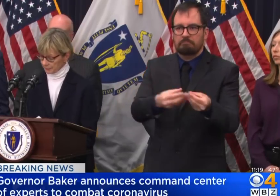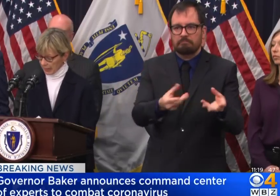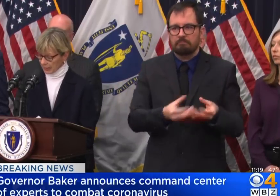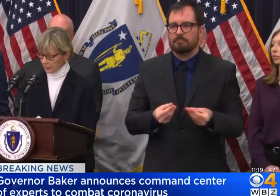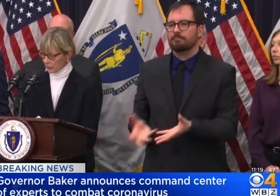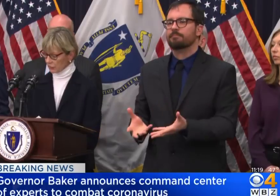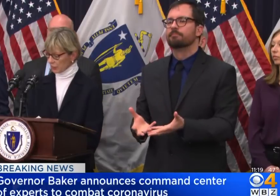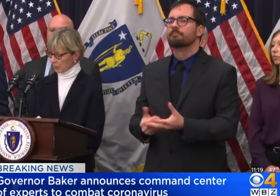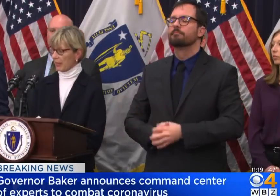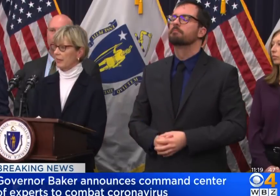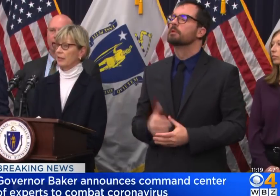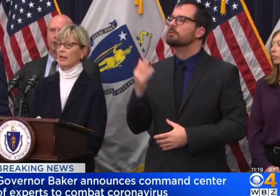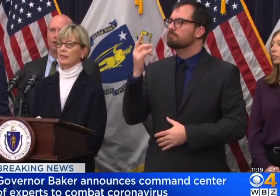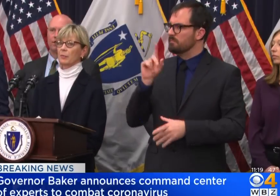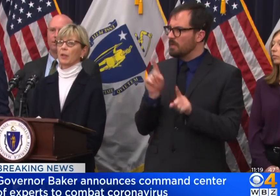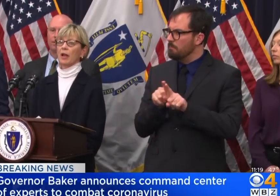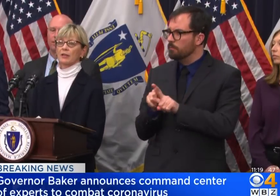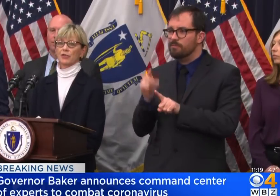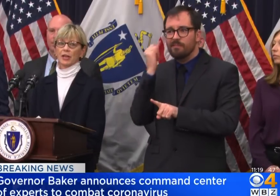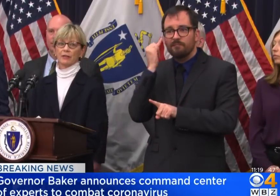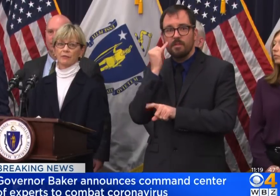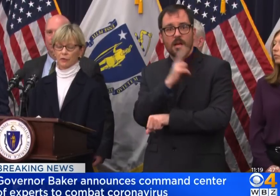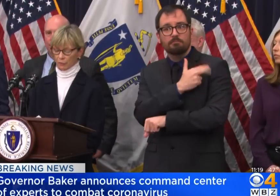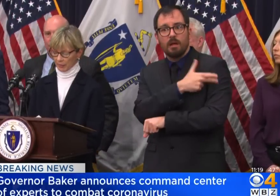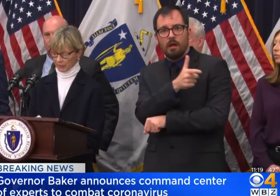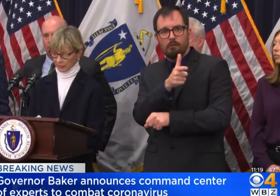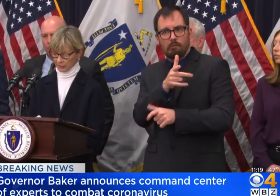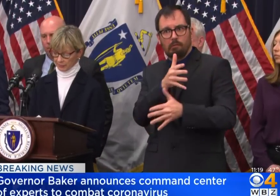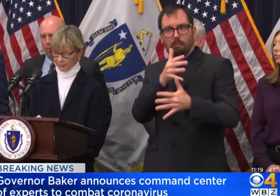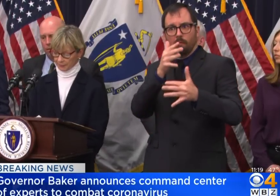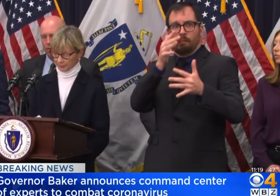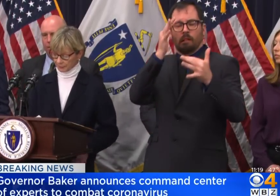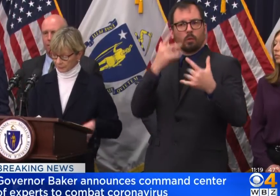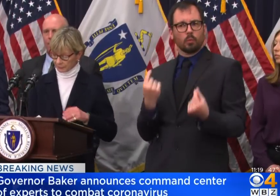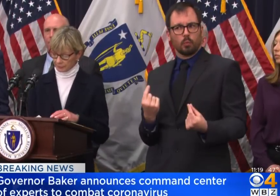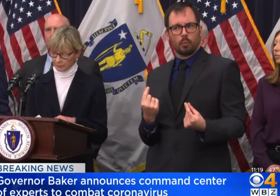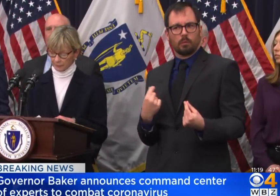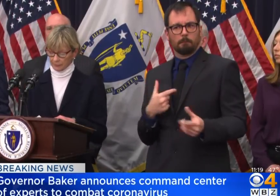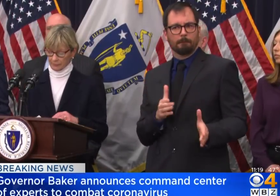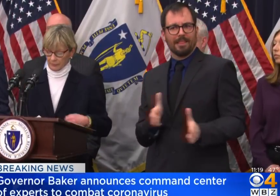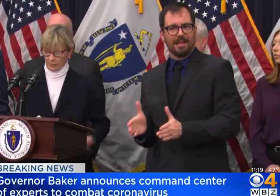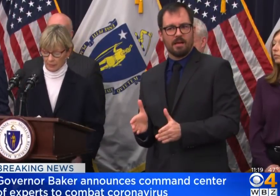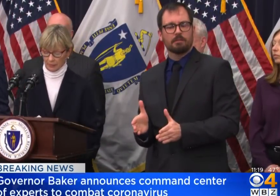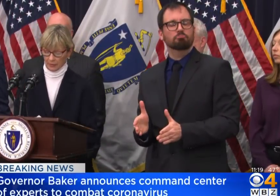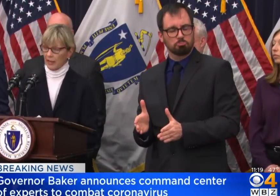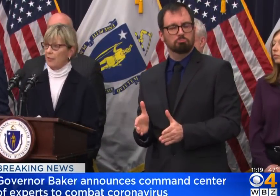ALLOCATION OF PERSONAL, PROTECTIVE EQUIPMENT, SURGE HOSPITAL CRISIS CAPACITY,